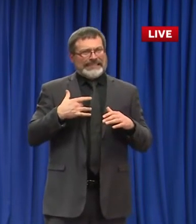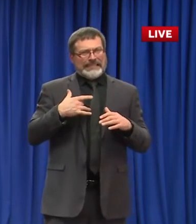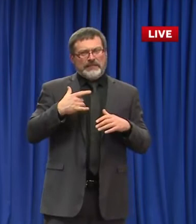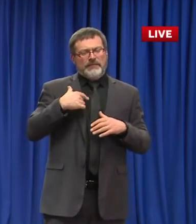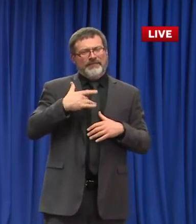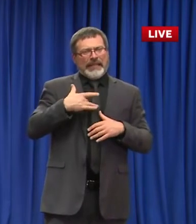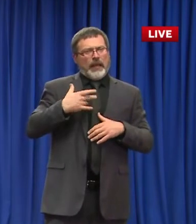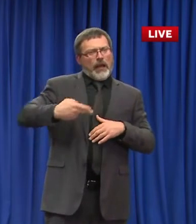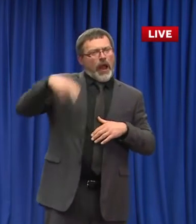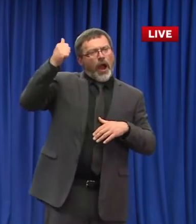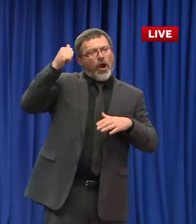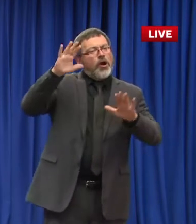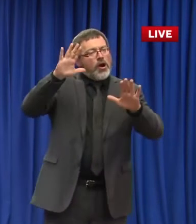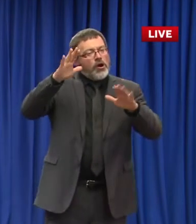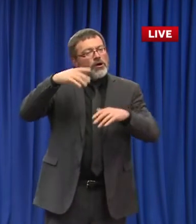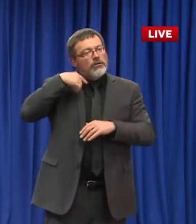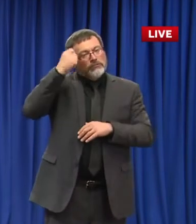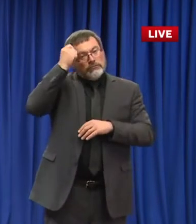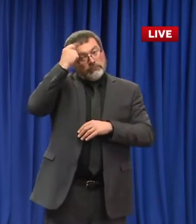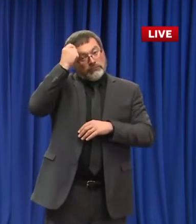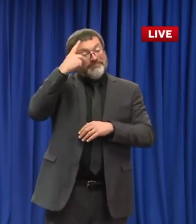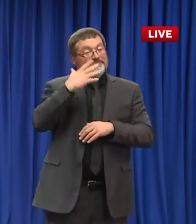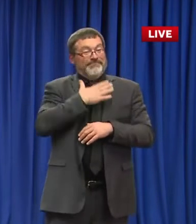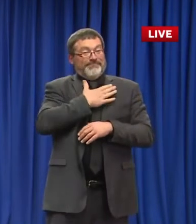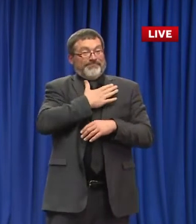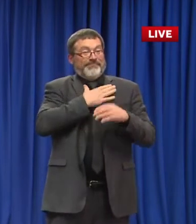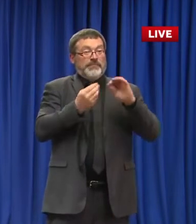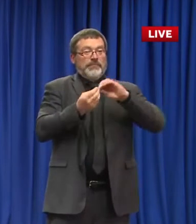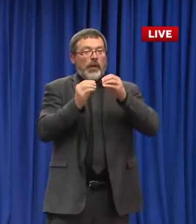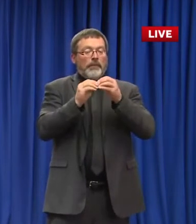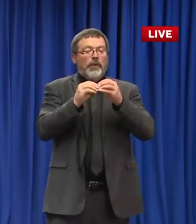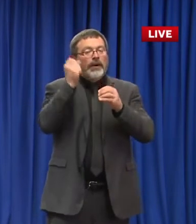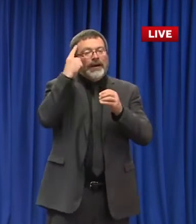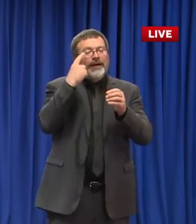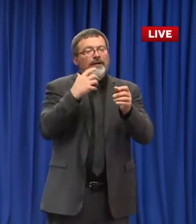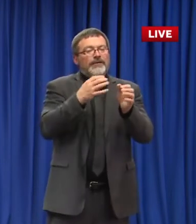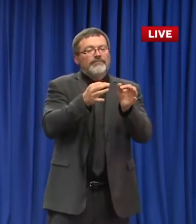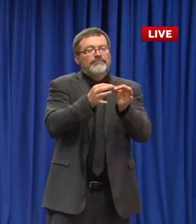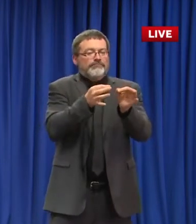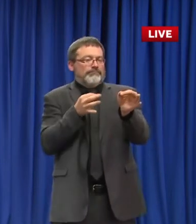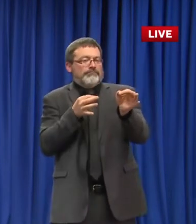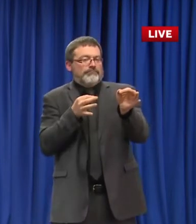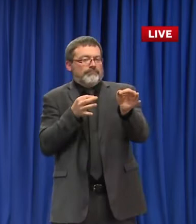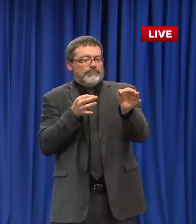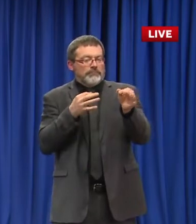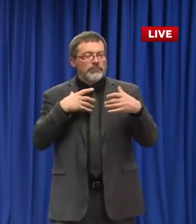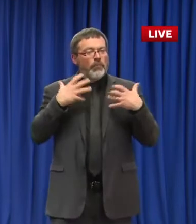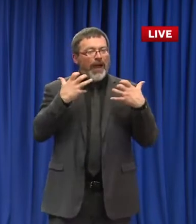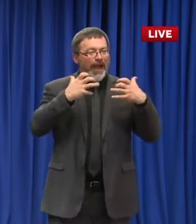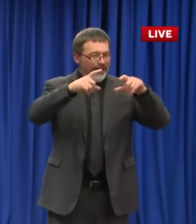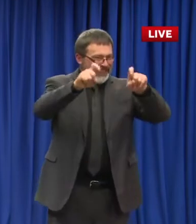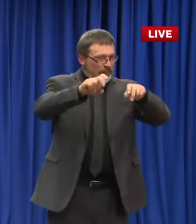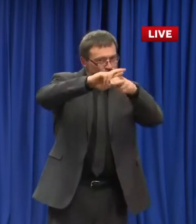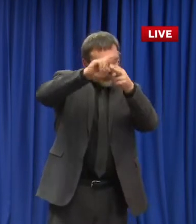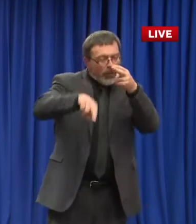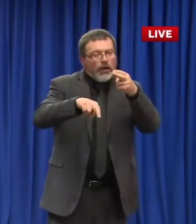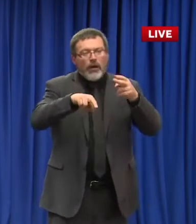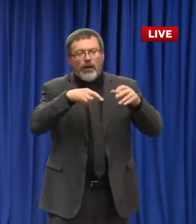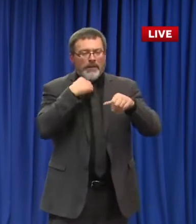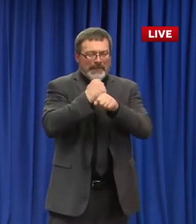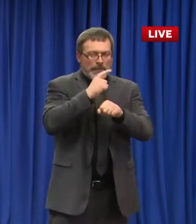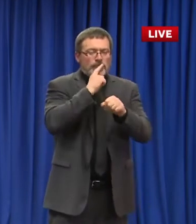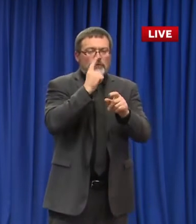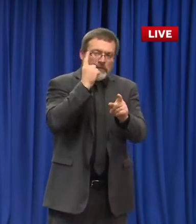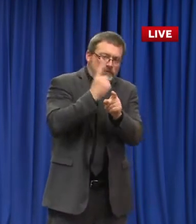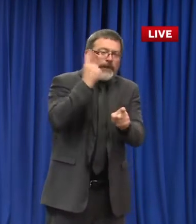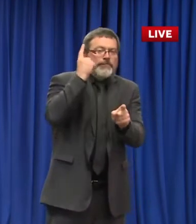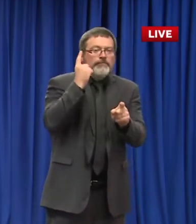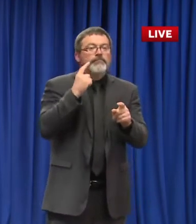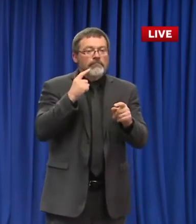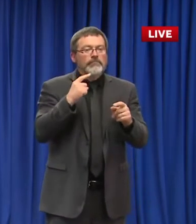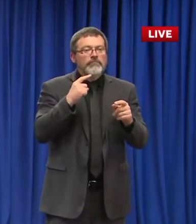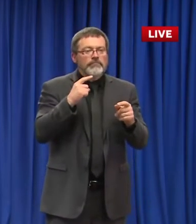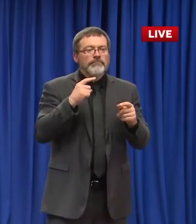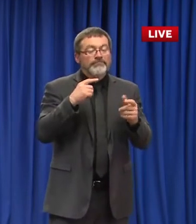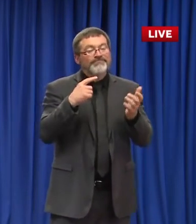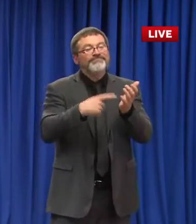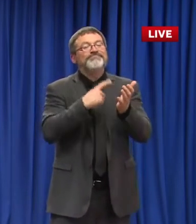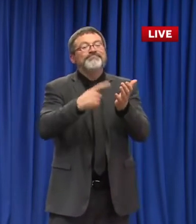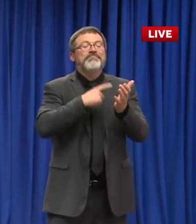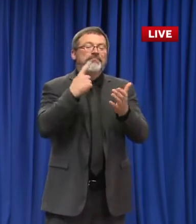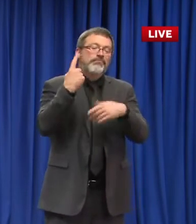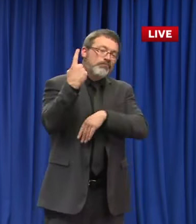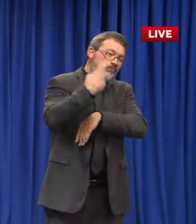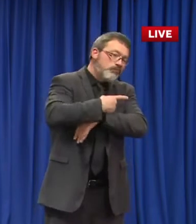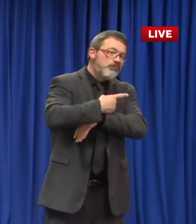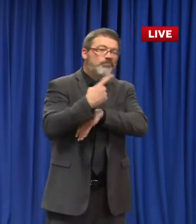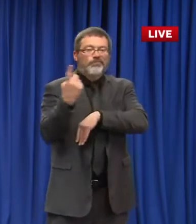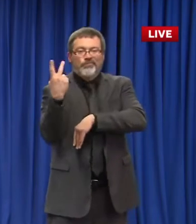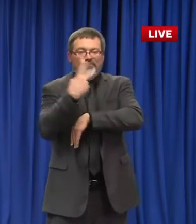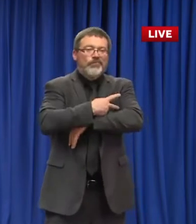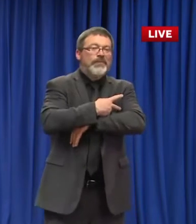THAT OR YOU KNOW ONE OR TWO MORE THREE MORE A LOT OF TIMES IT TAKES A DAY OR TWO FOR US TO GET THE TEST RESULTS BACK AND THEN DO THAT CASE INVESTIGATION, SO IT DOESN’T ENTER INTO OUR CASE